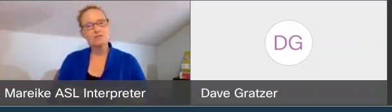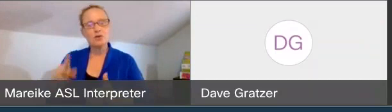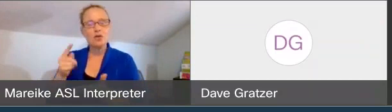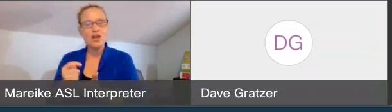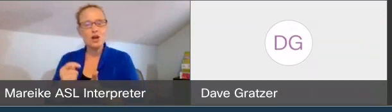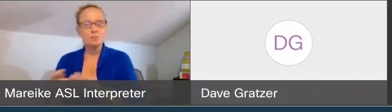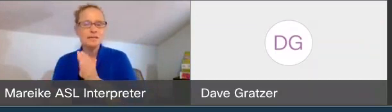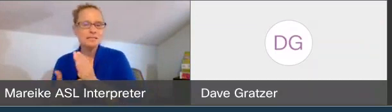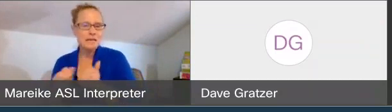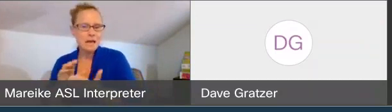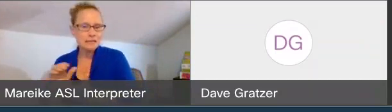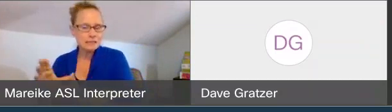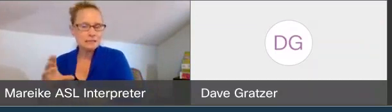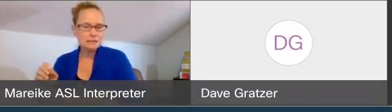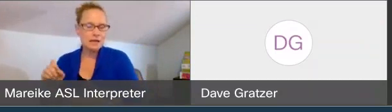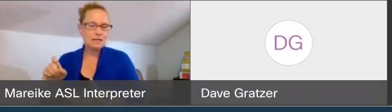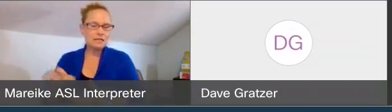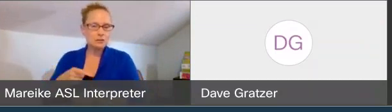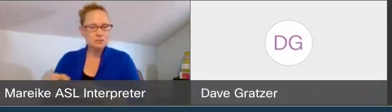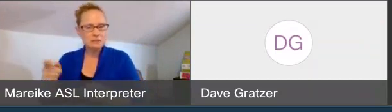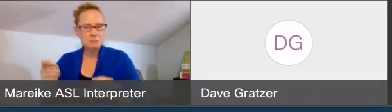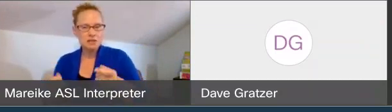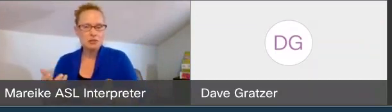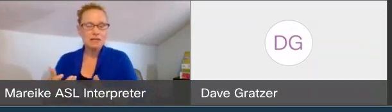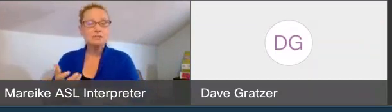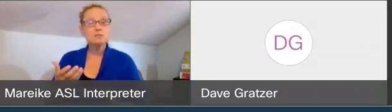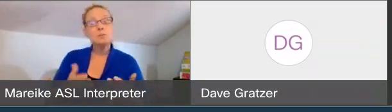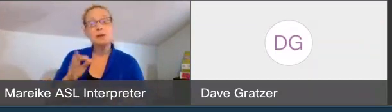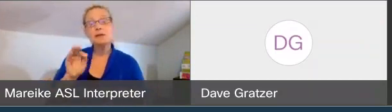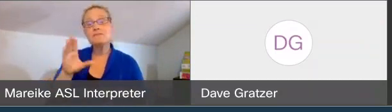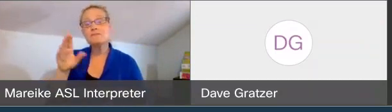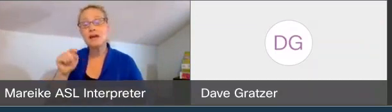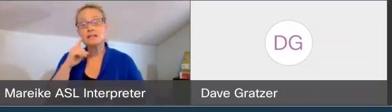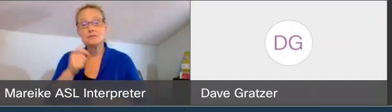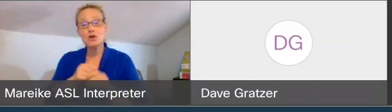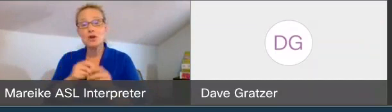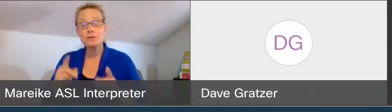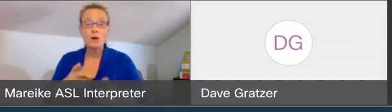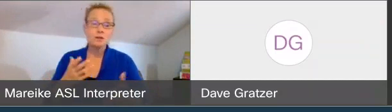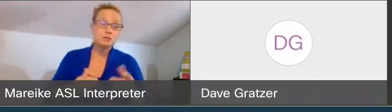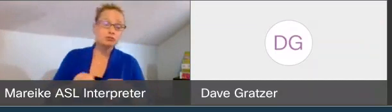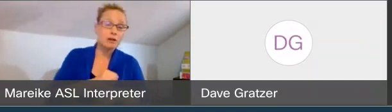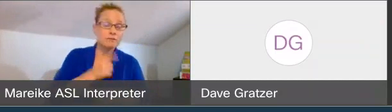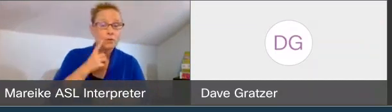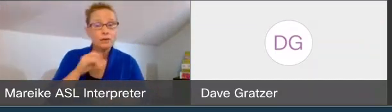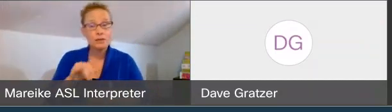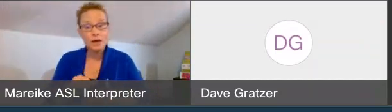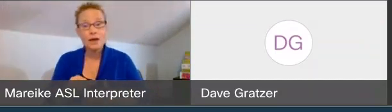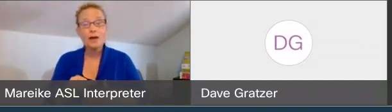and need to specialize those. So maybe FACT team everybody gets trained in those where maybe a team